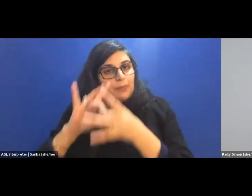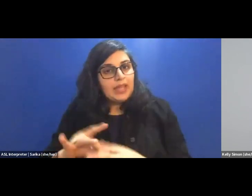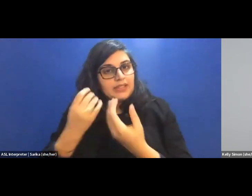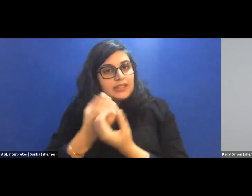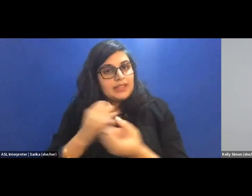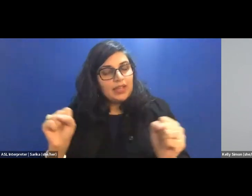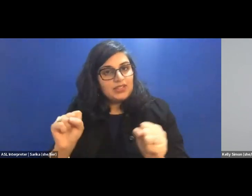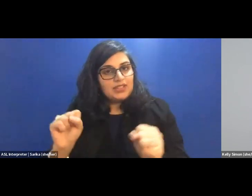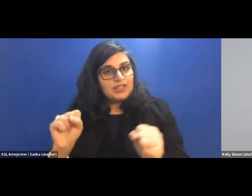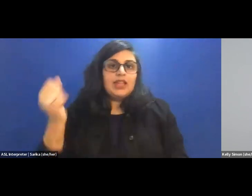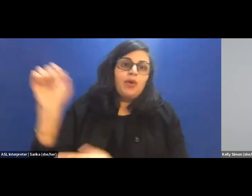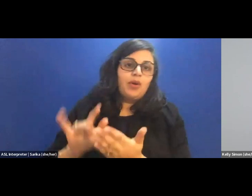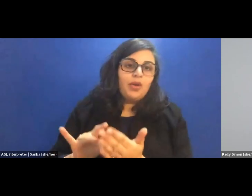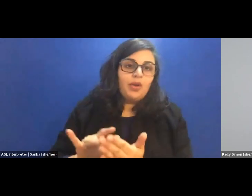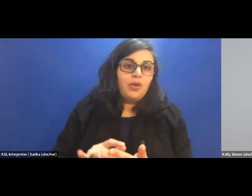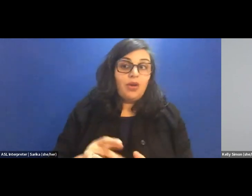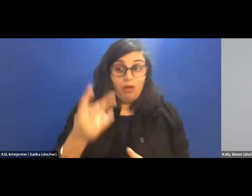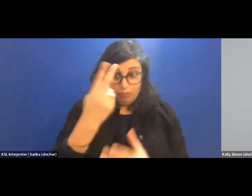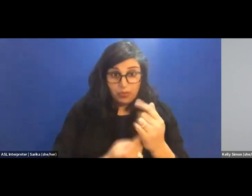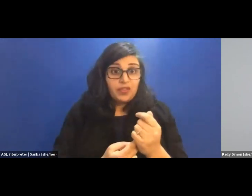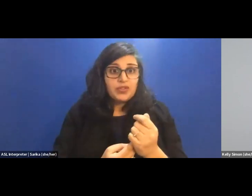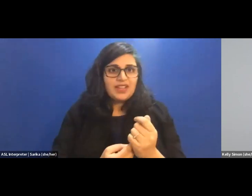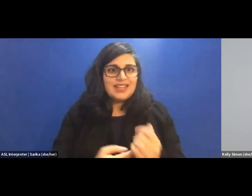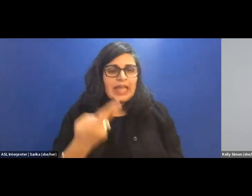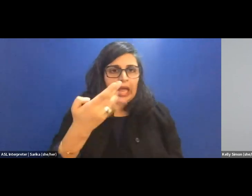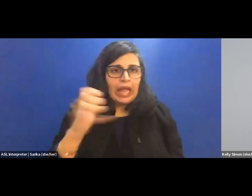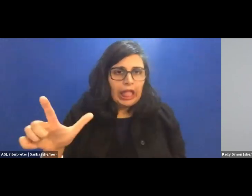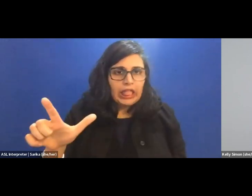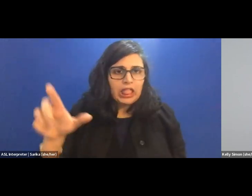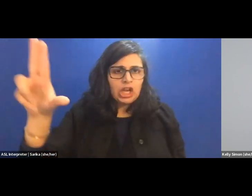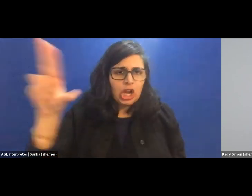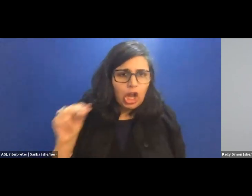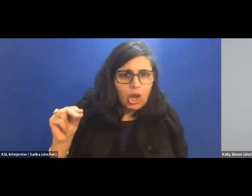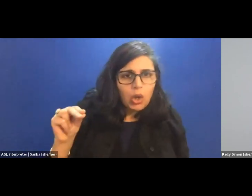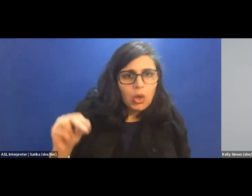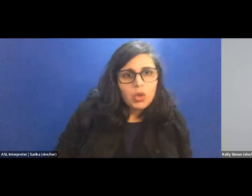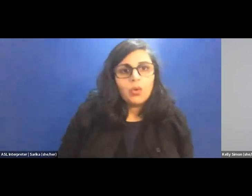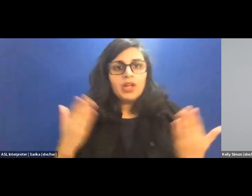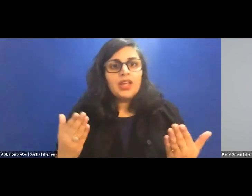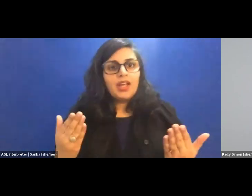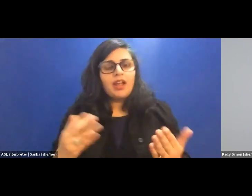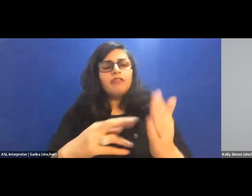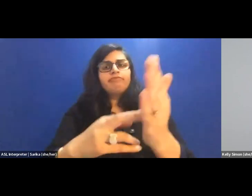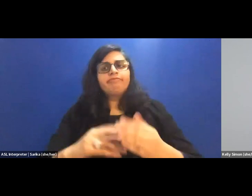providing community-based public safety. Protest medics. To both of those